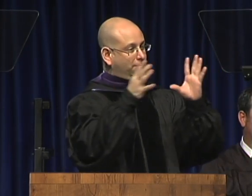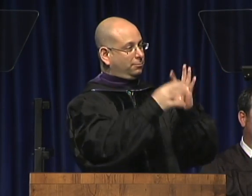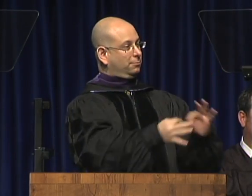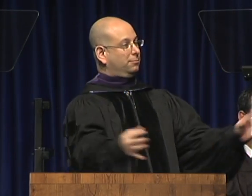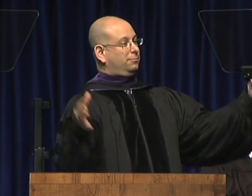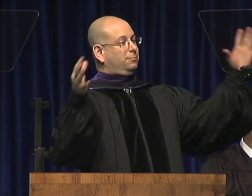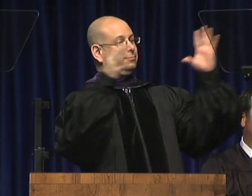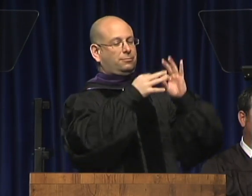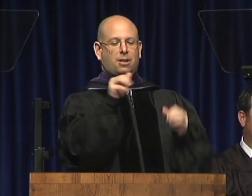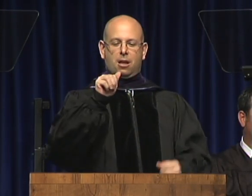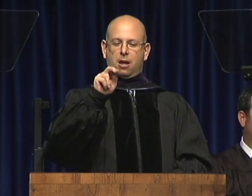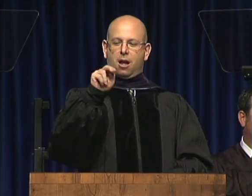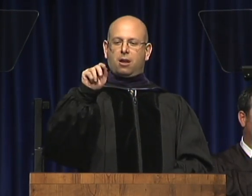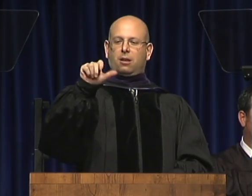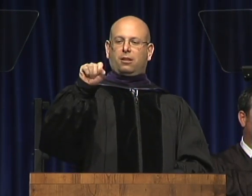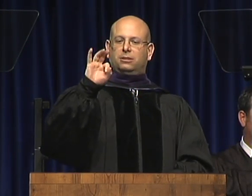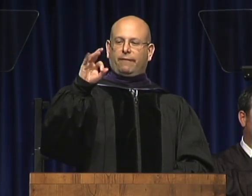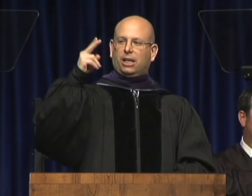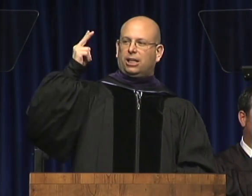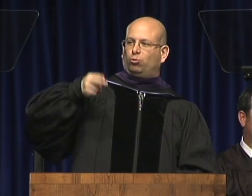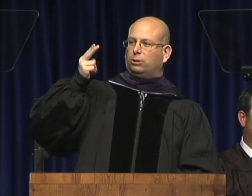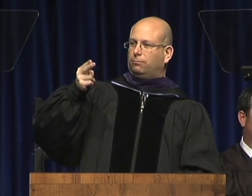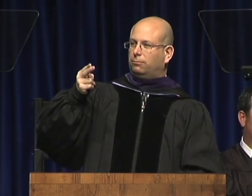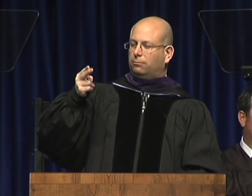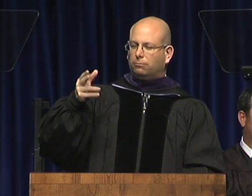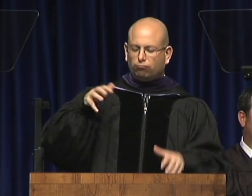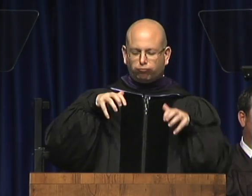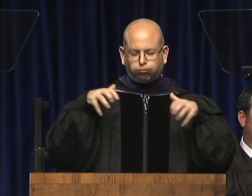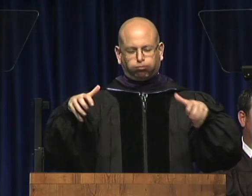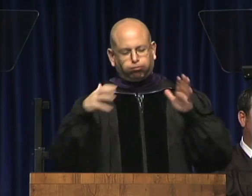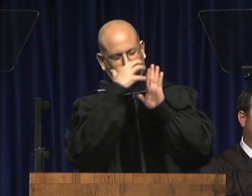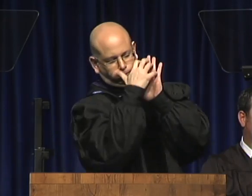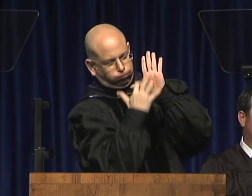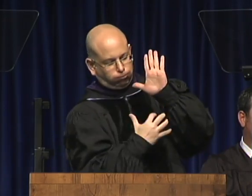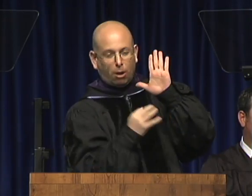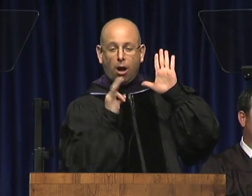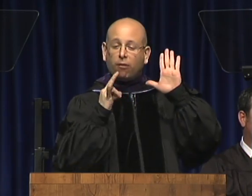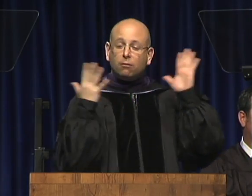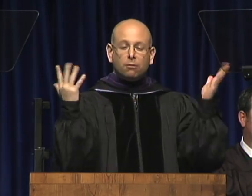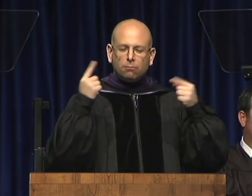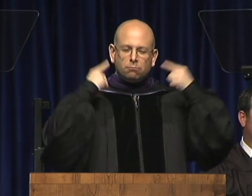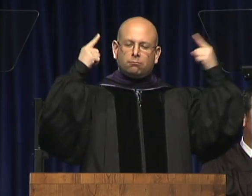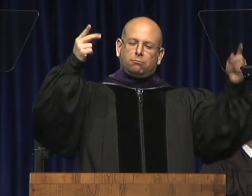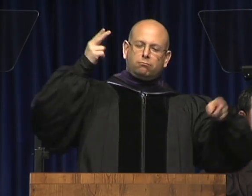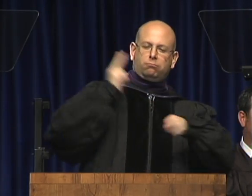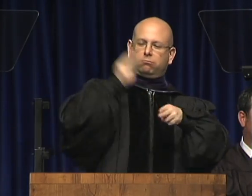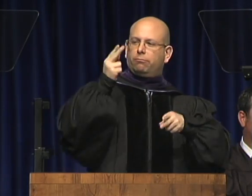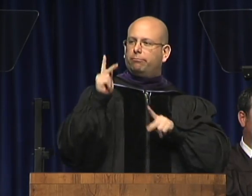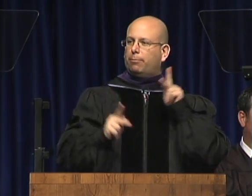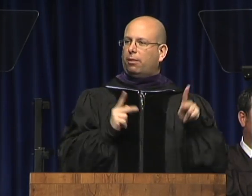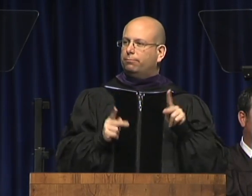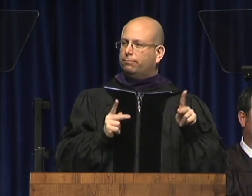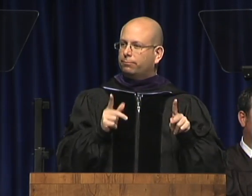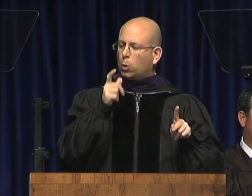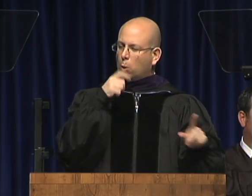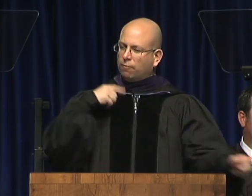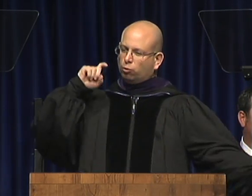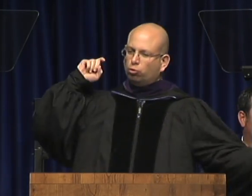The annals of history are full of remarkable people who have changed the world.